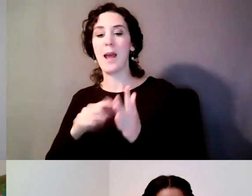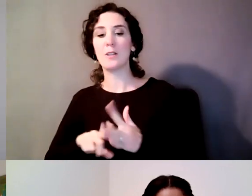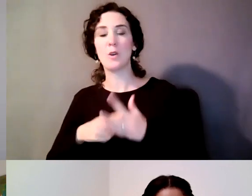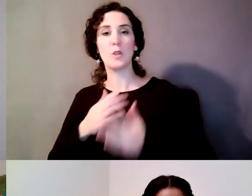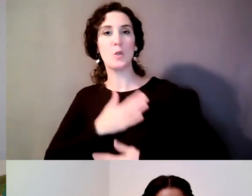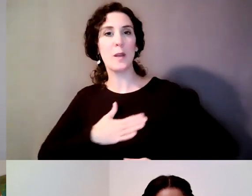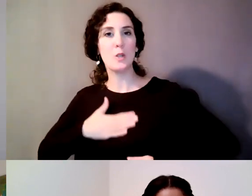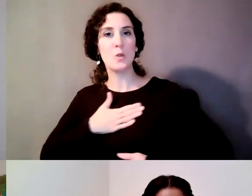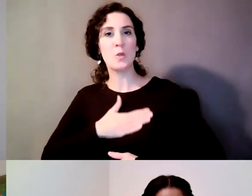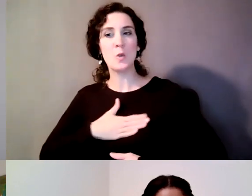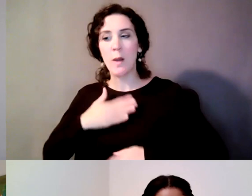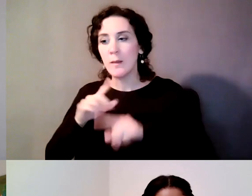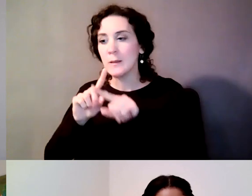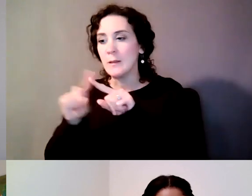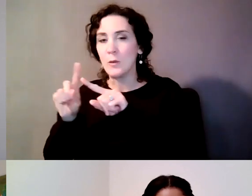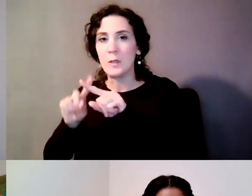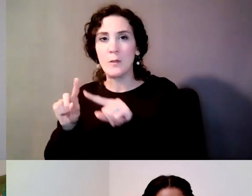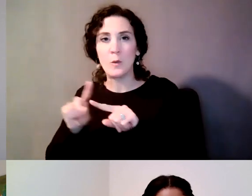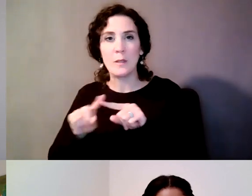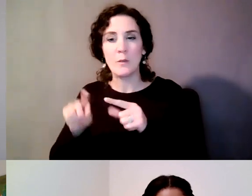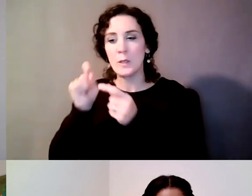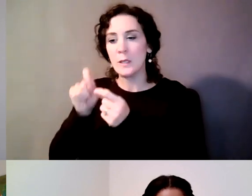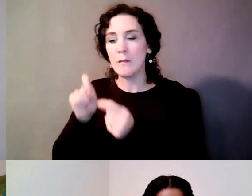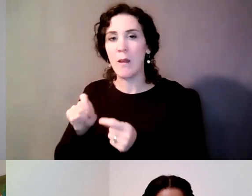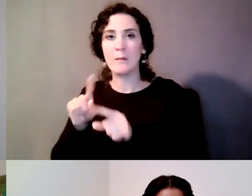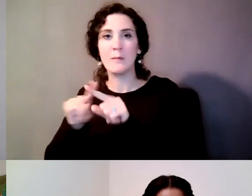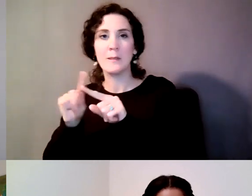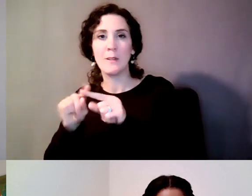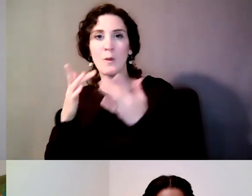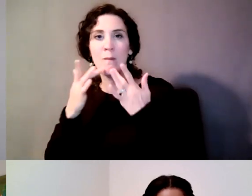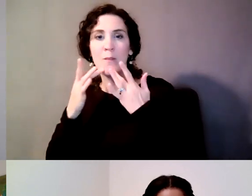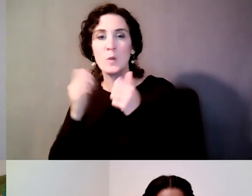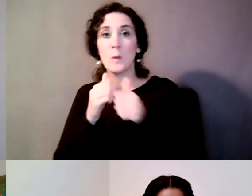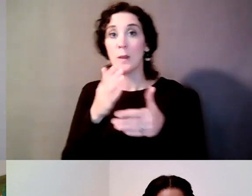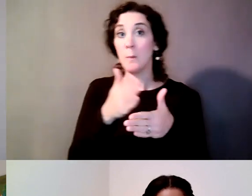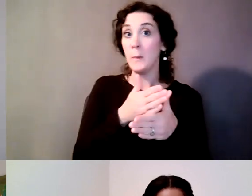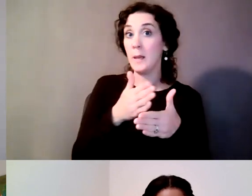the nuances that come in medium and light medium roasts